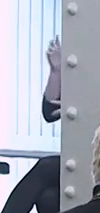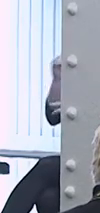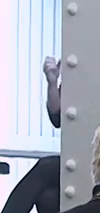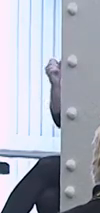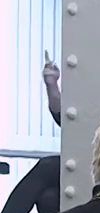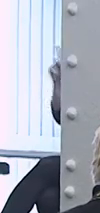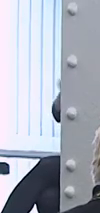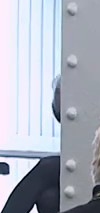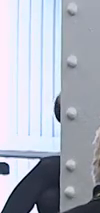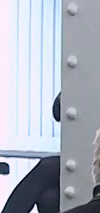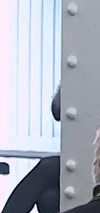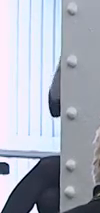to have this or not.